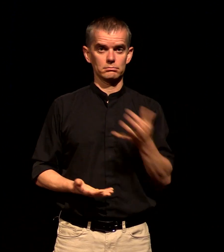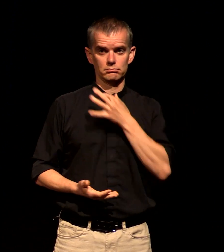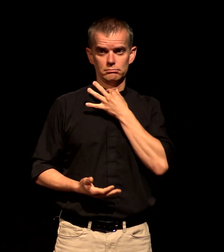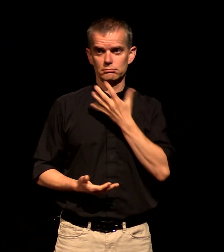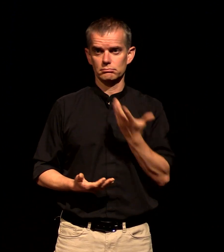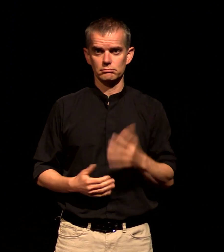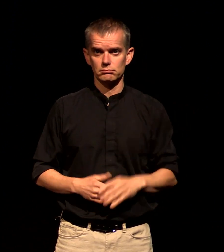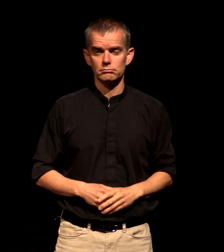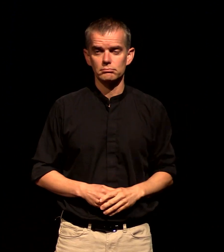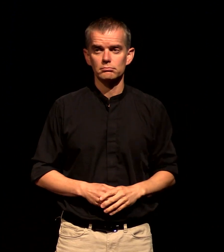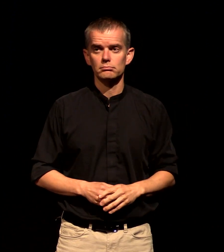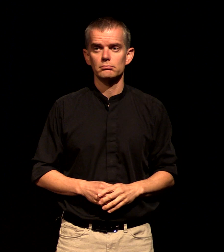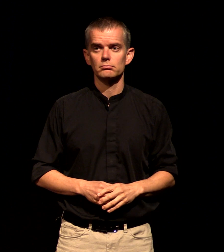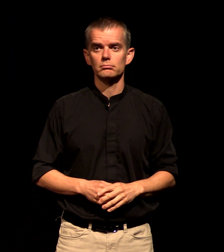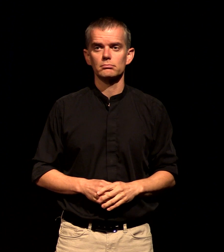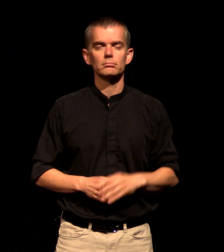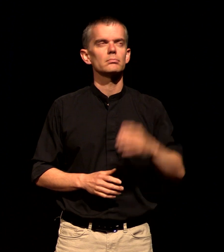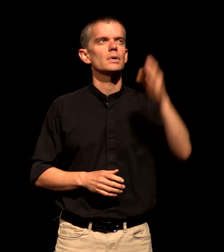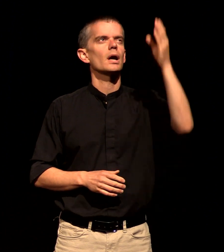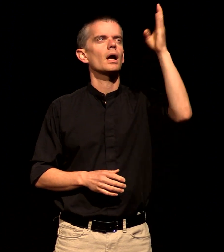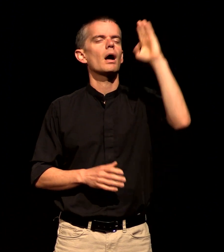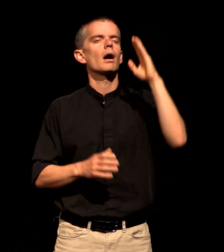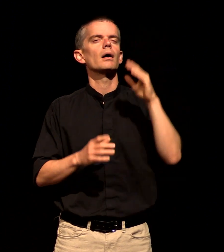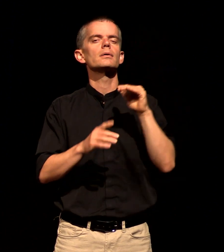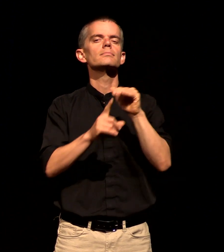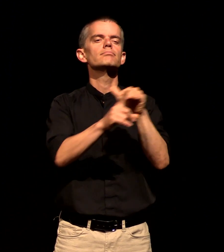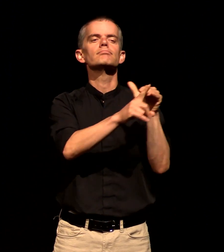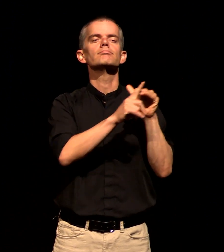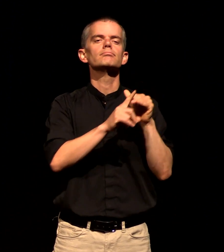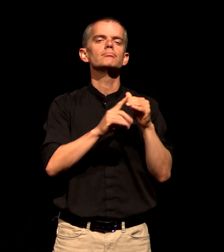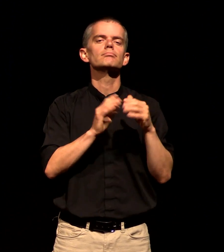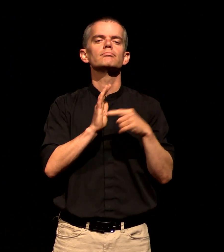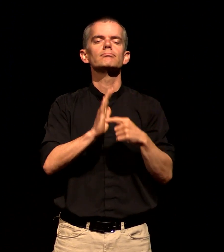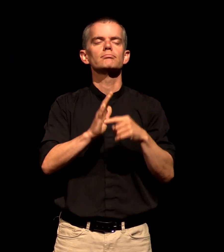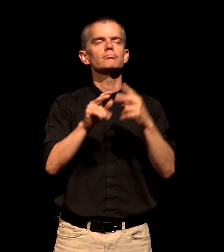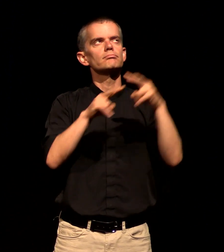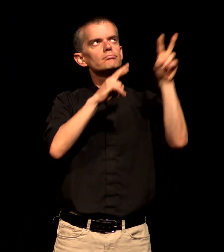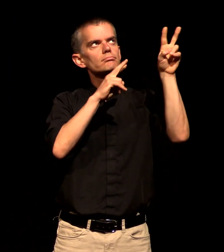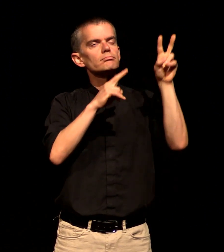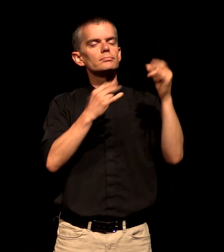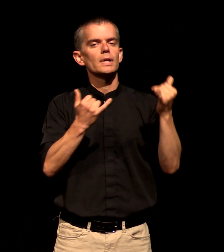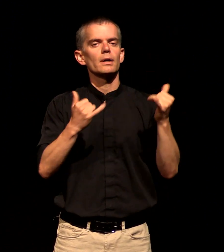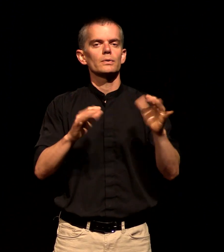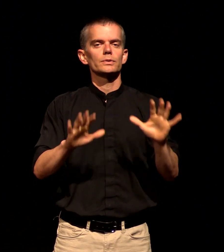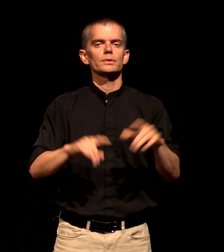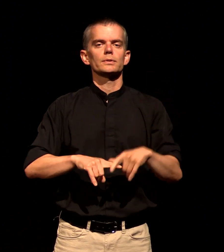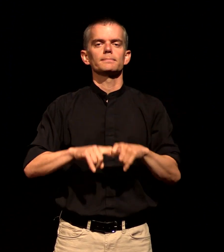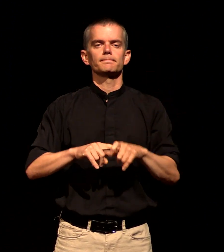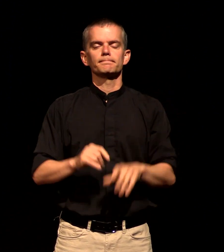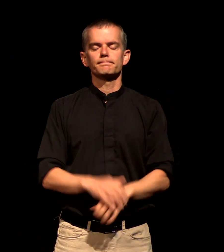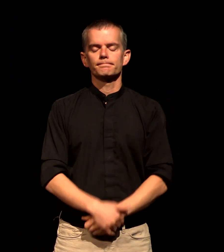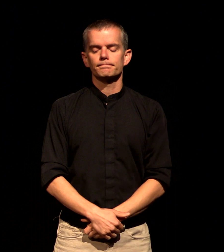drawing our attention to right now? Let's just take a breath As we turn the corner into the second half of this psalm, you